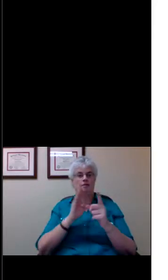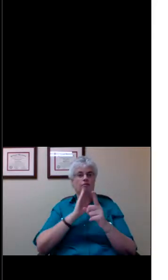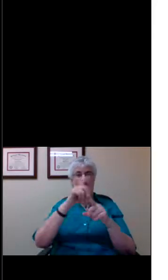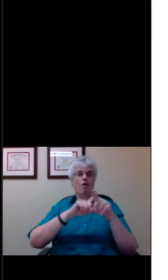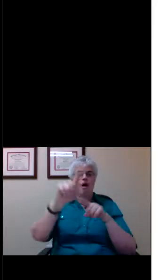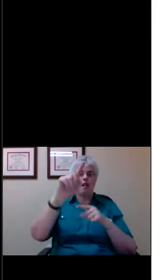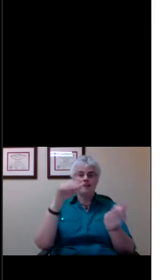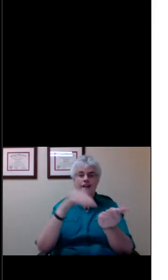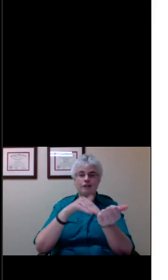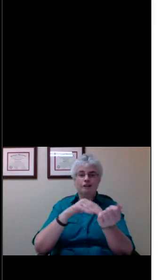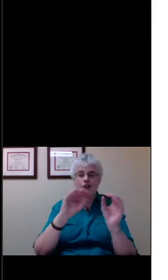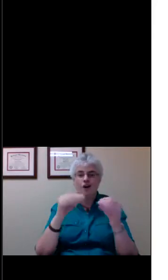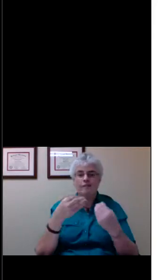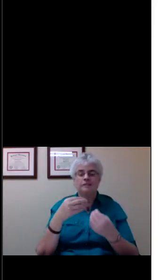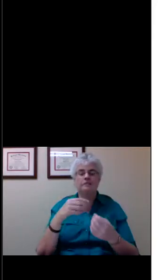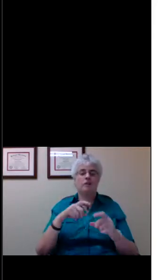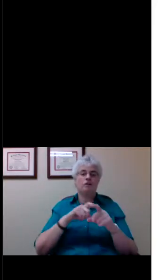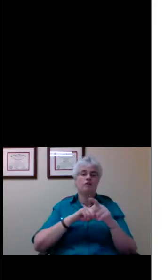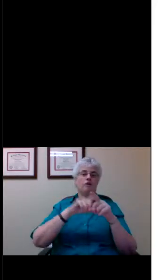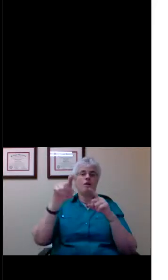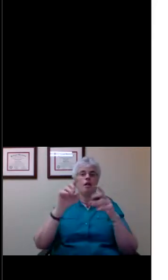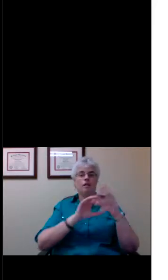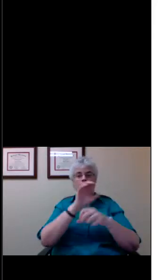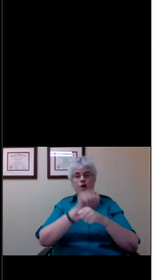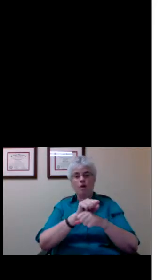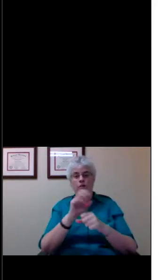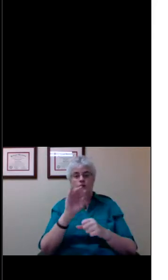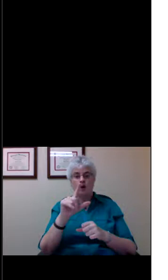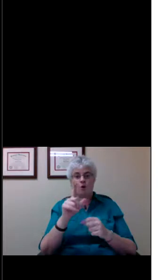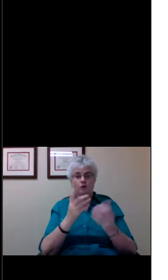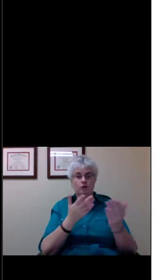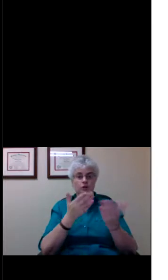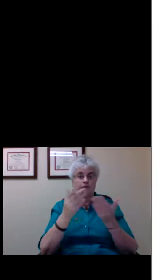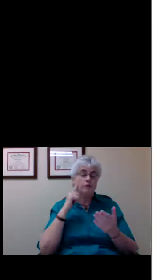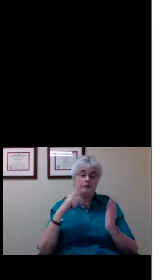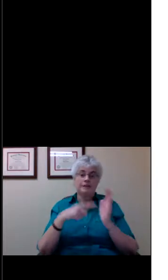able to access telephone calls whether you're calling- you can access an